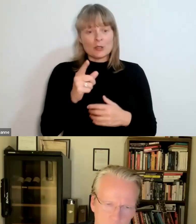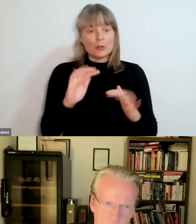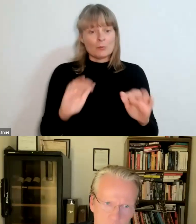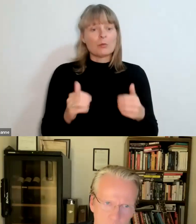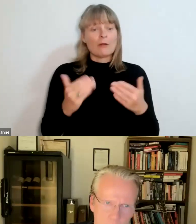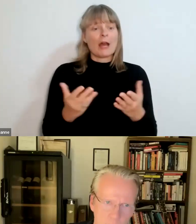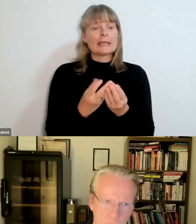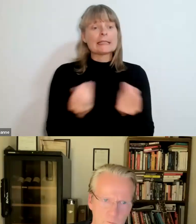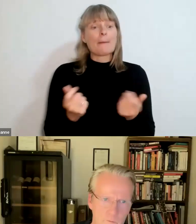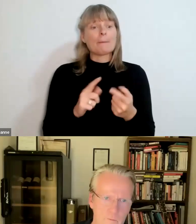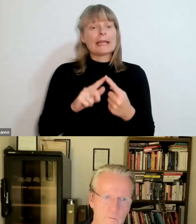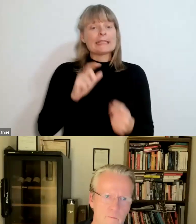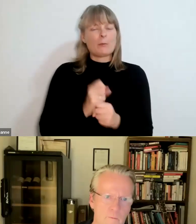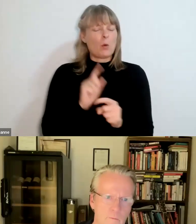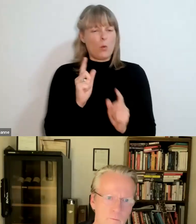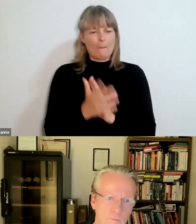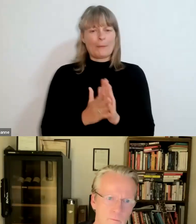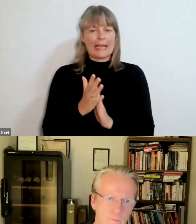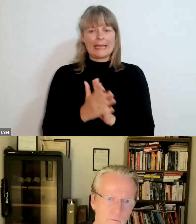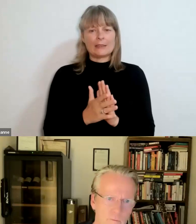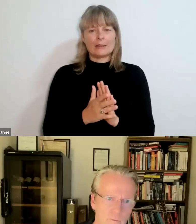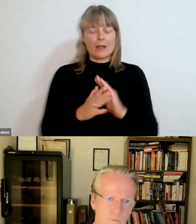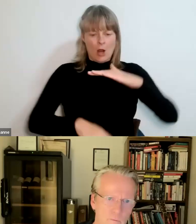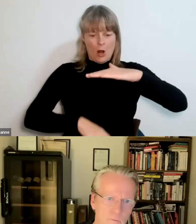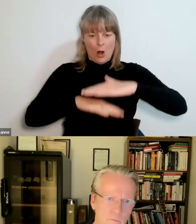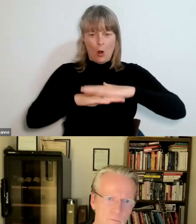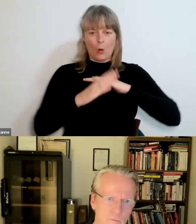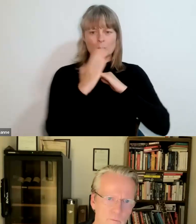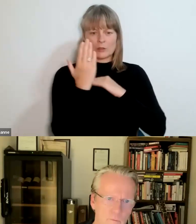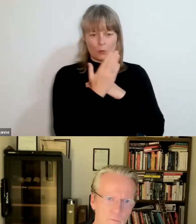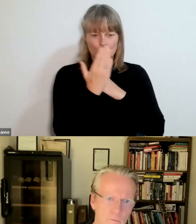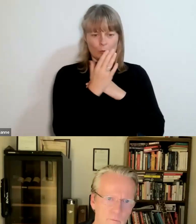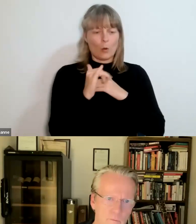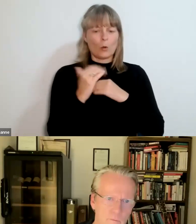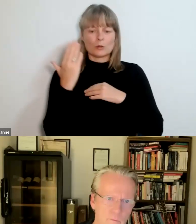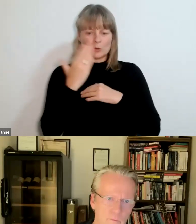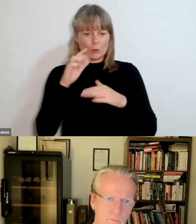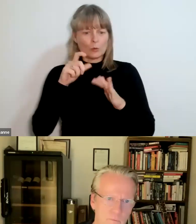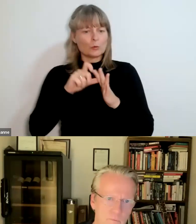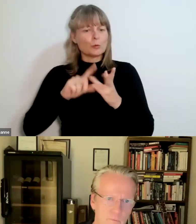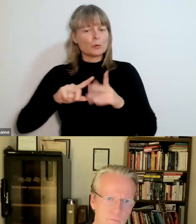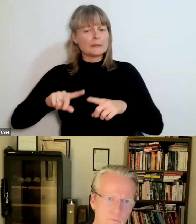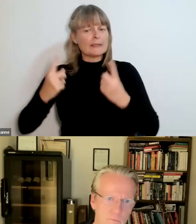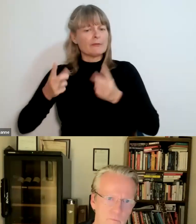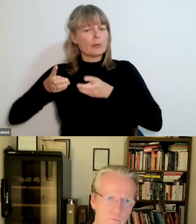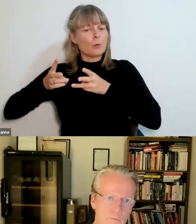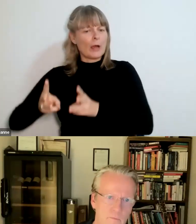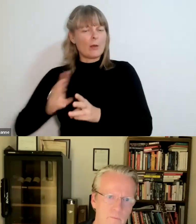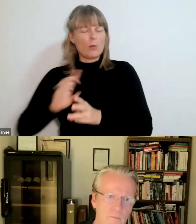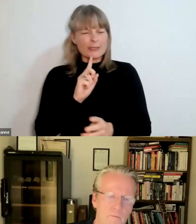to all of your questions, but I will give it a shot to get to as many as we can.